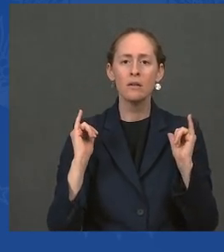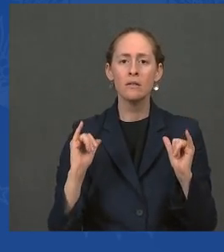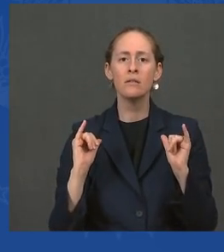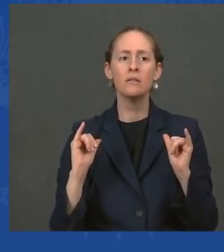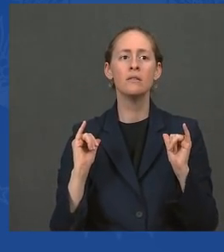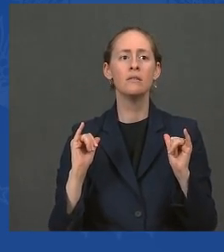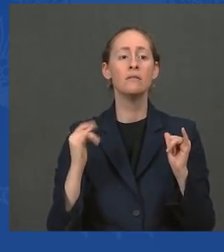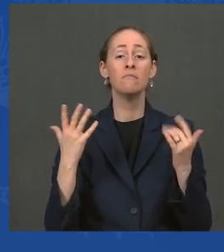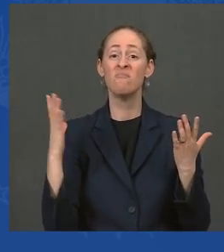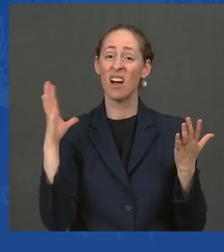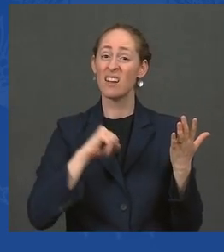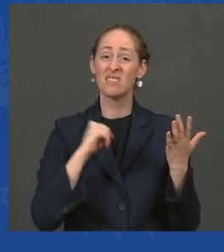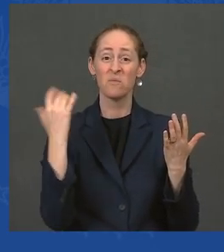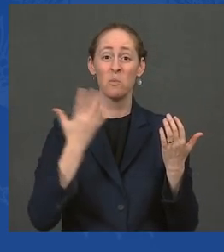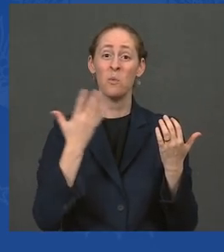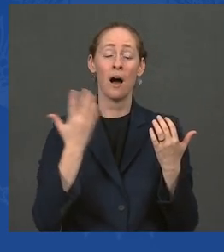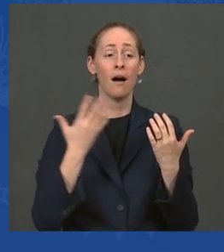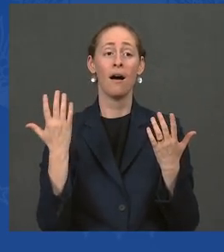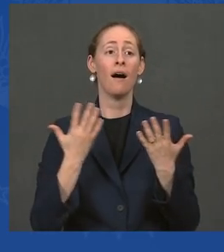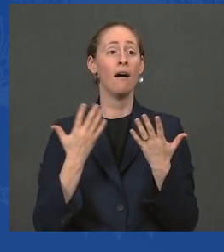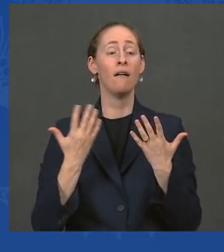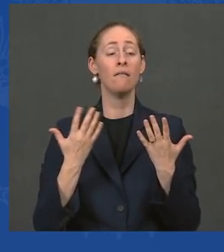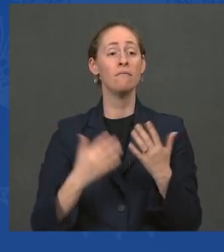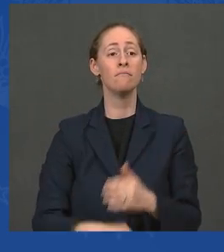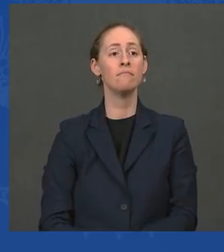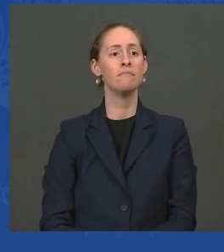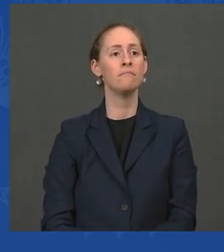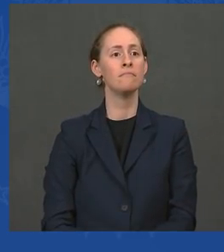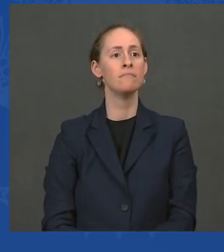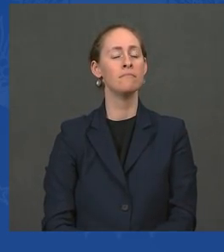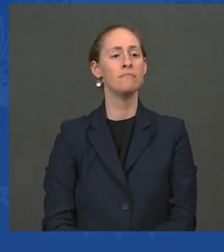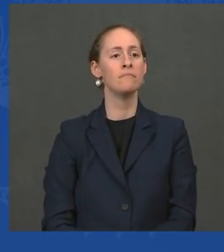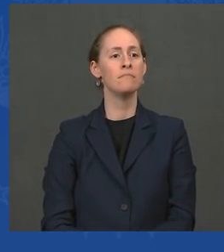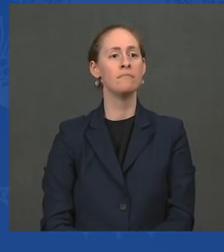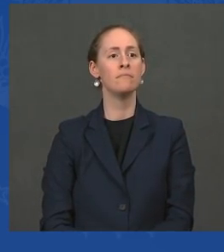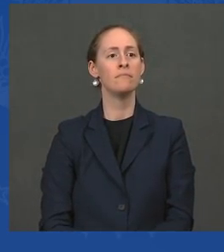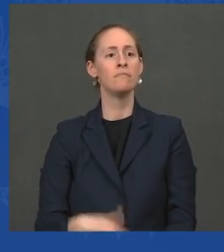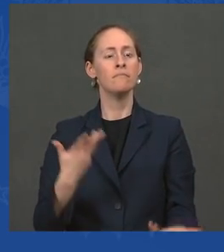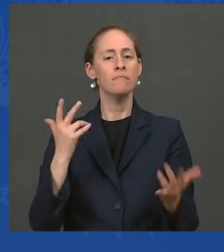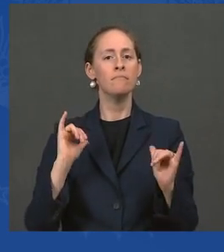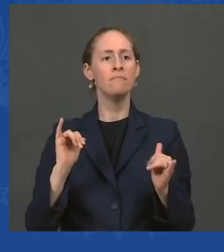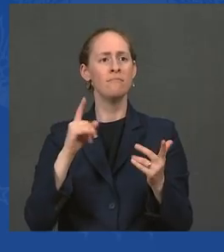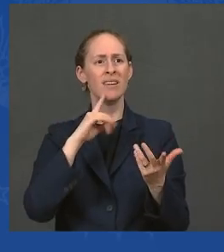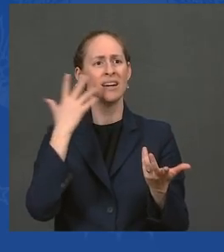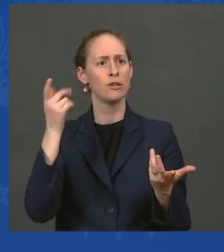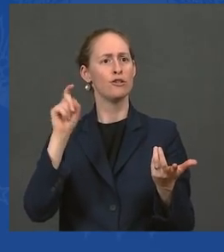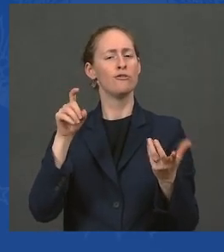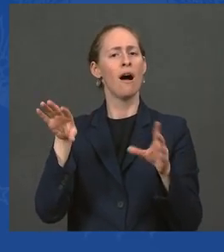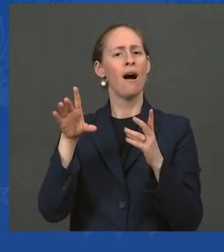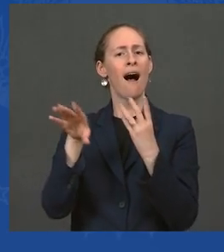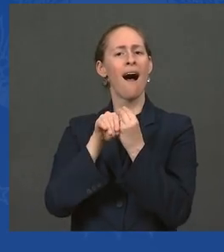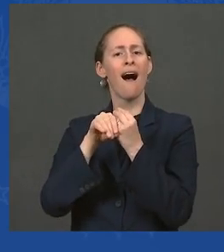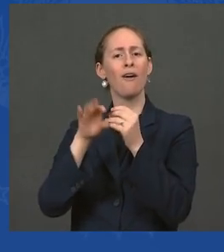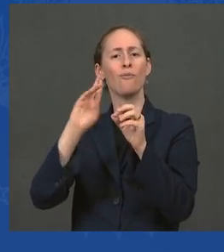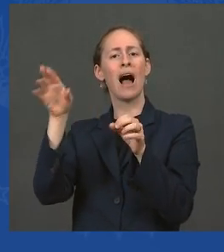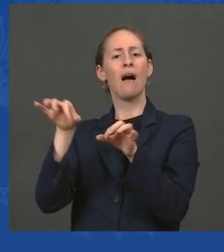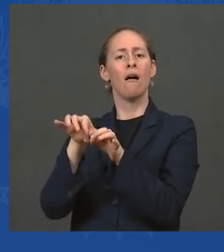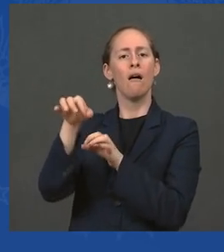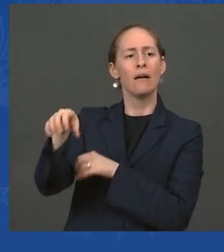Just having a railing, just having a place where she could walk from one room to the other and to help them in their own home with the dignity they deserve.